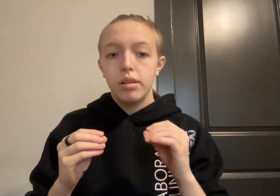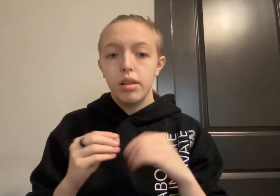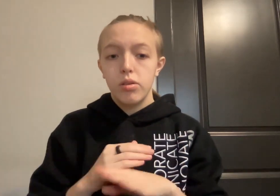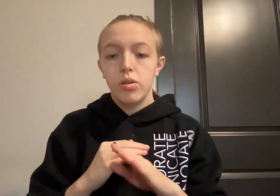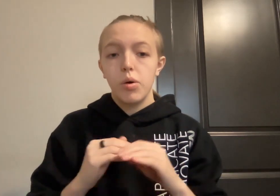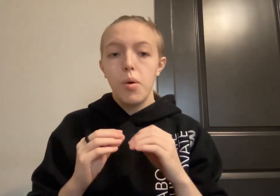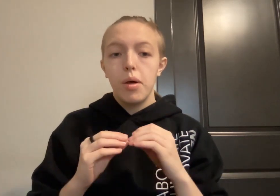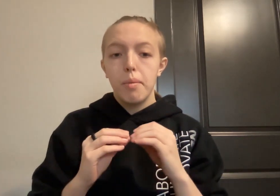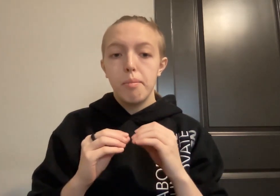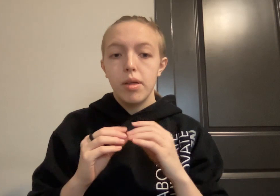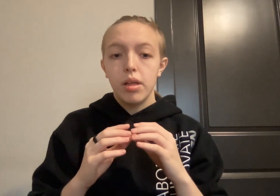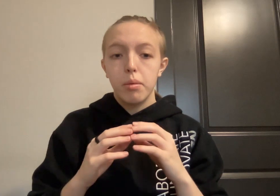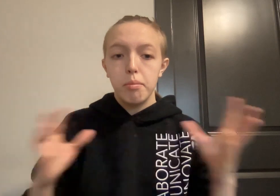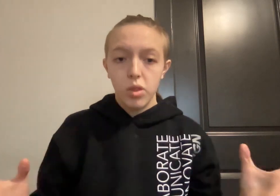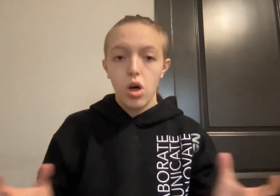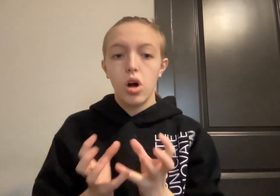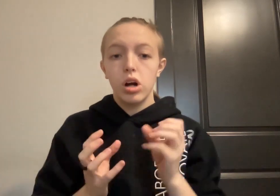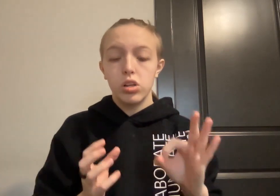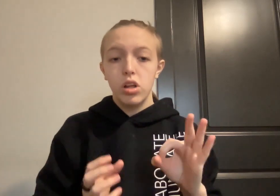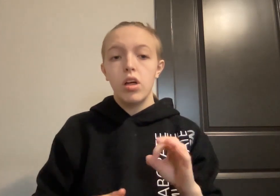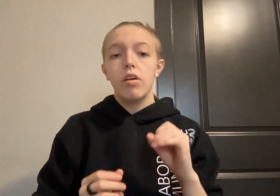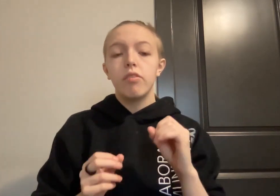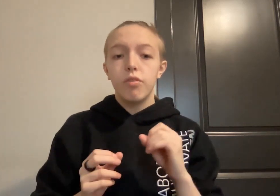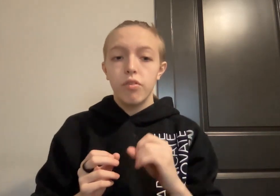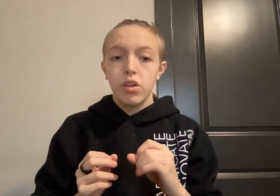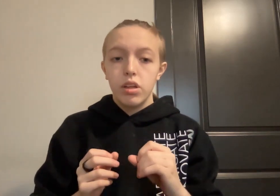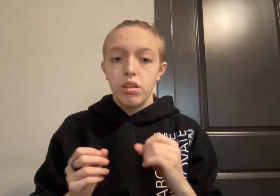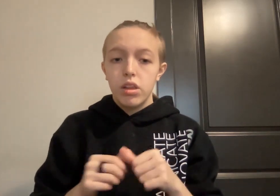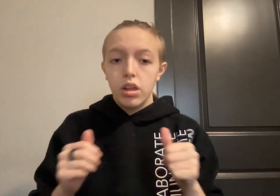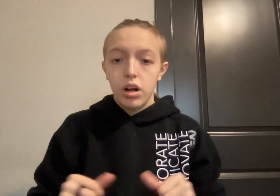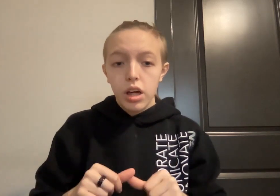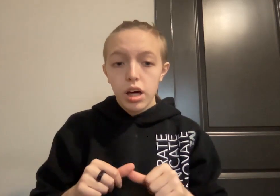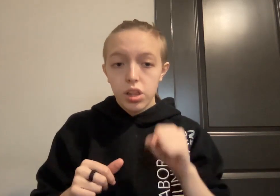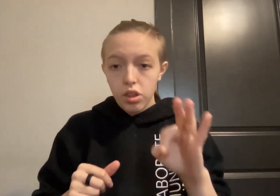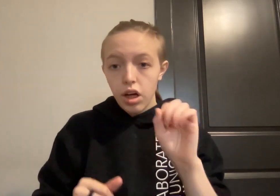into a lot of the areas